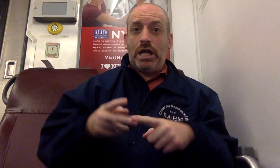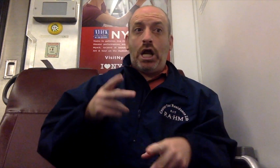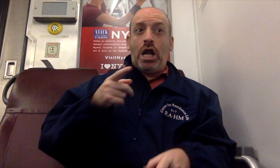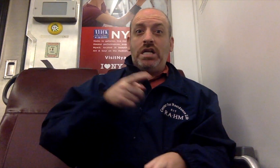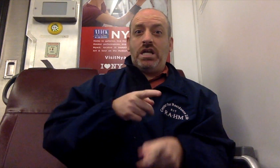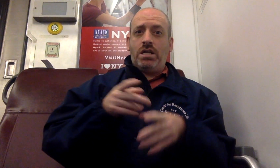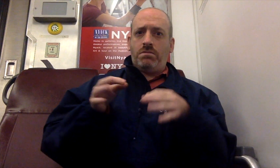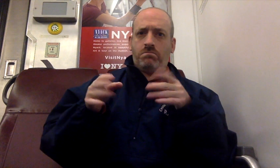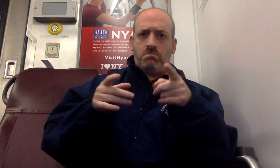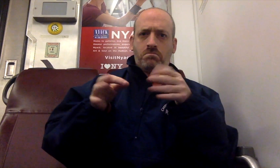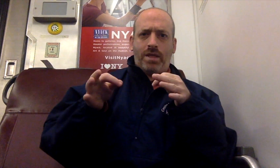It's well explained,